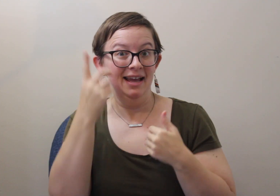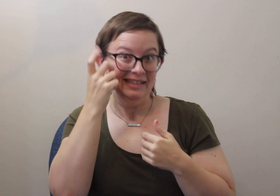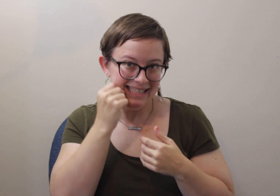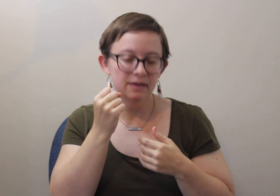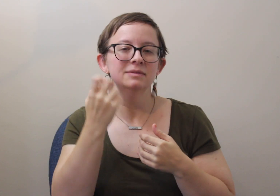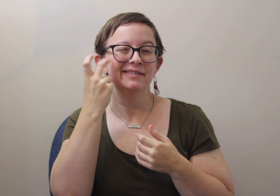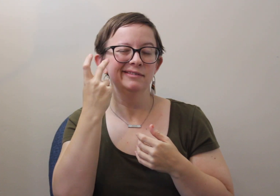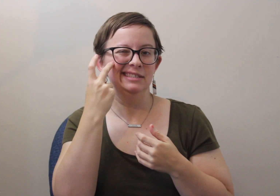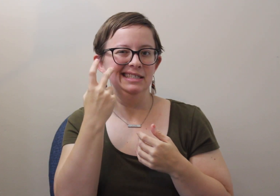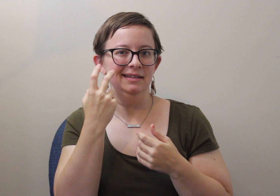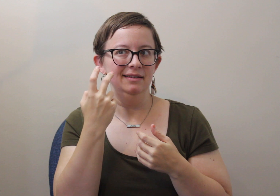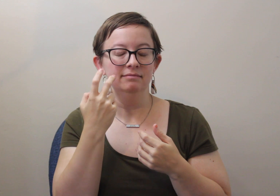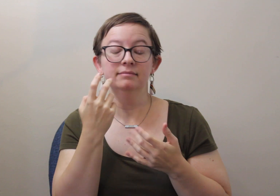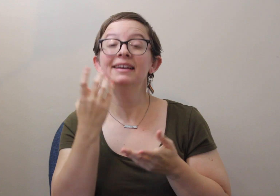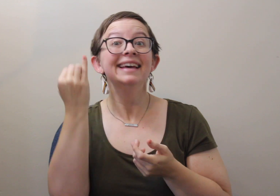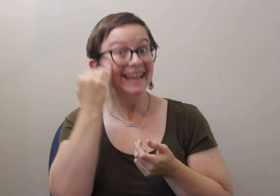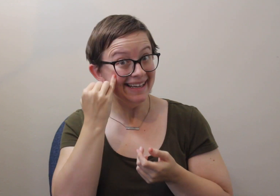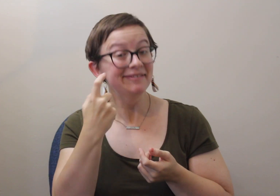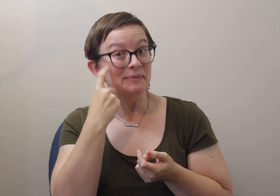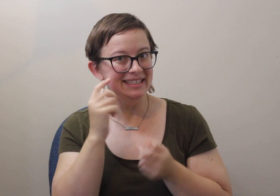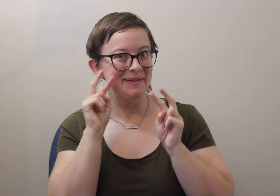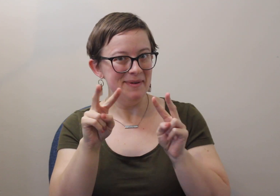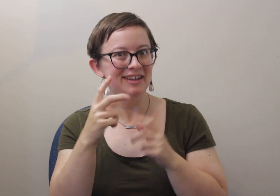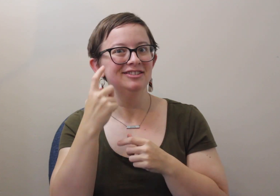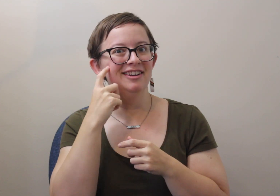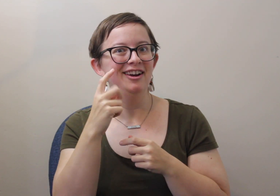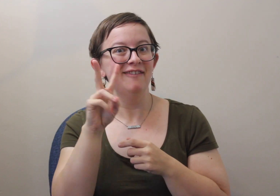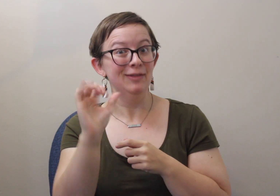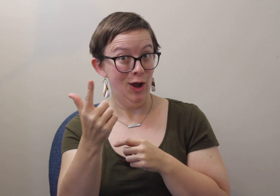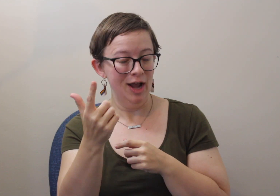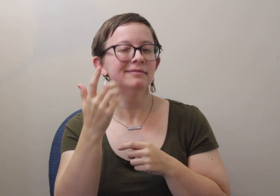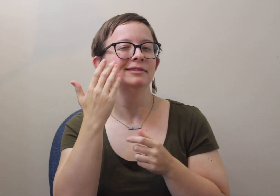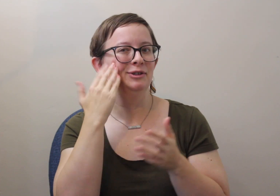if the baby has Down syndrome. If you have seen our recent vlog,